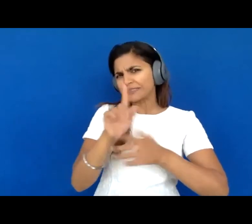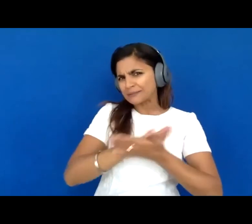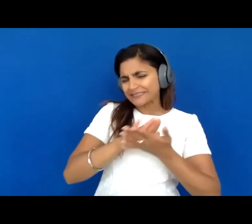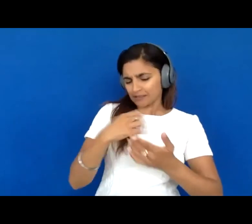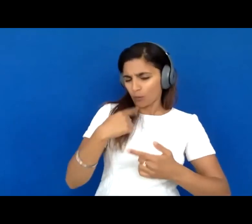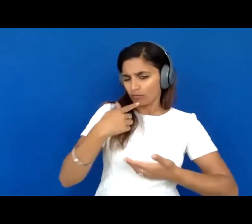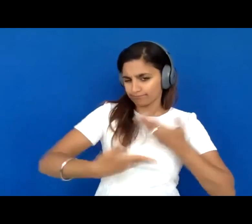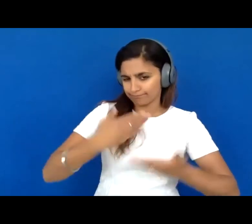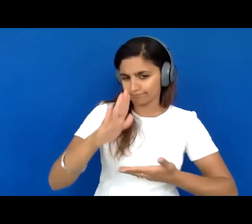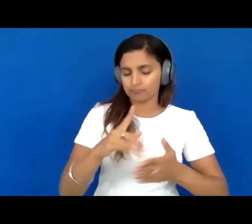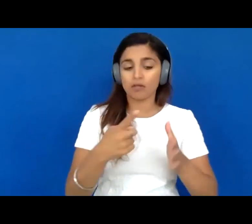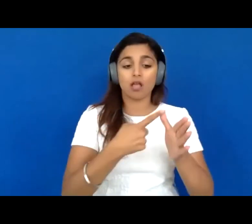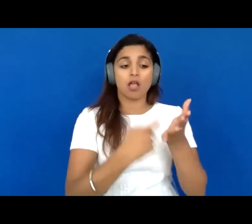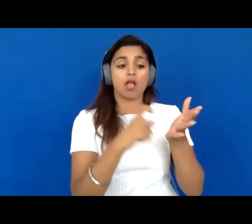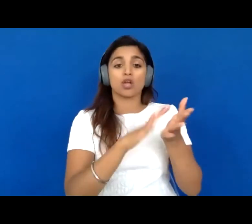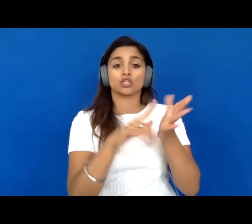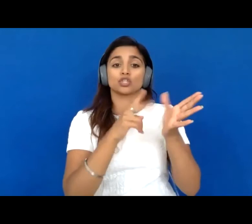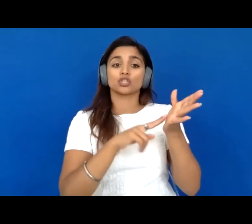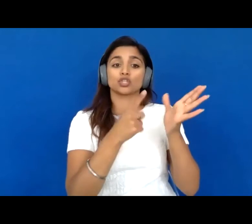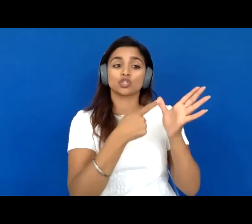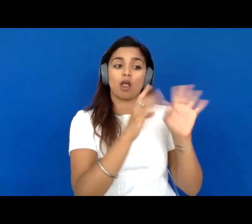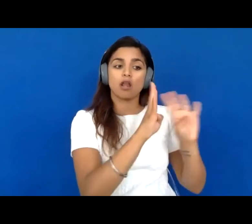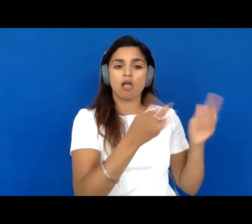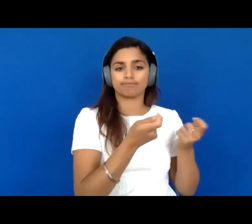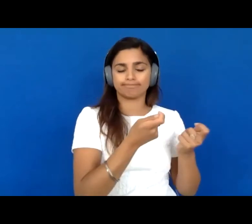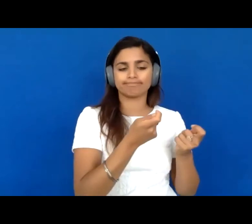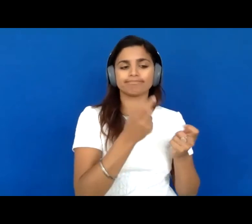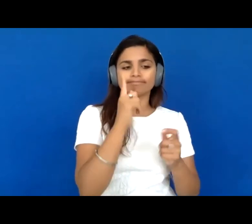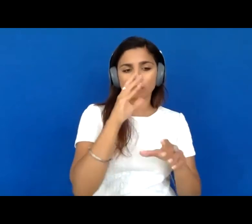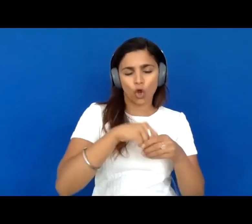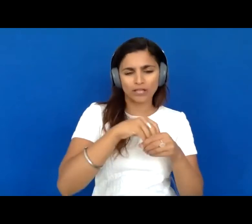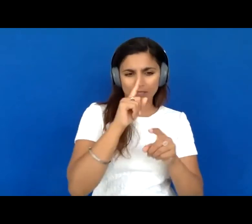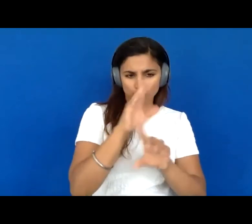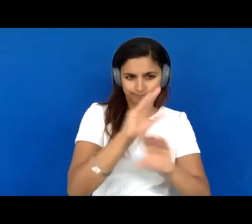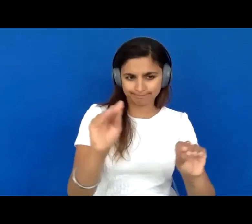there is a Content warning here racism sexism ableism fat phobia in particular